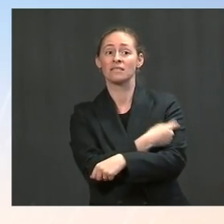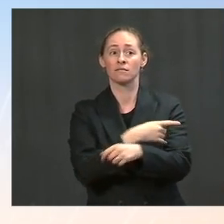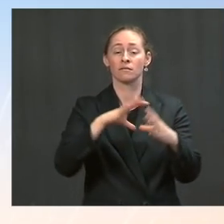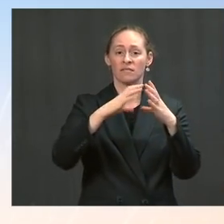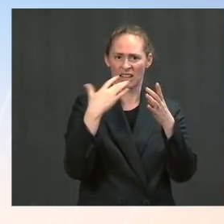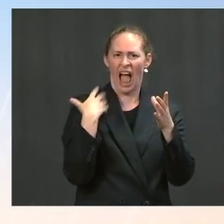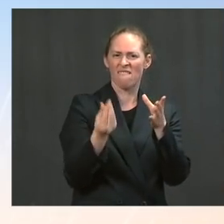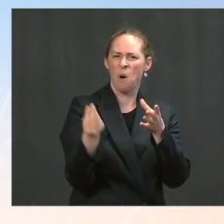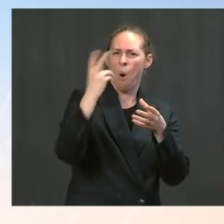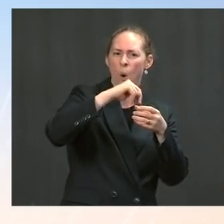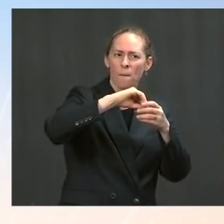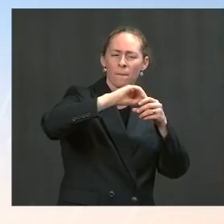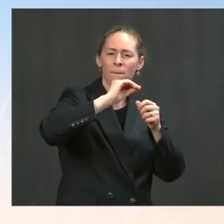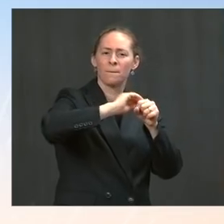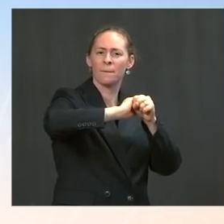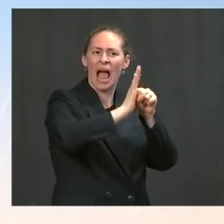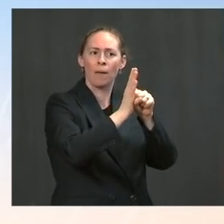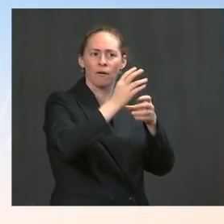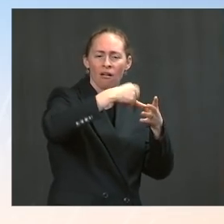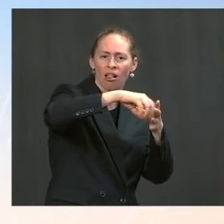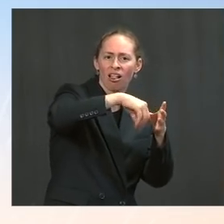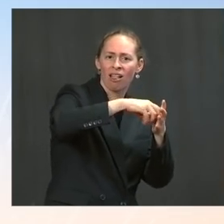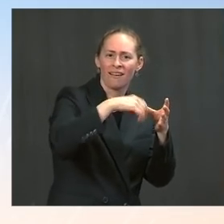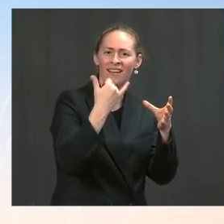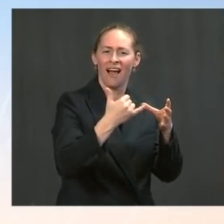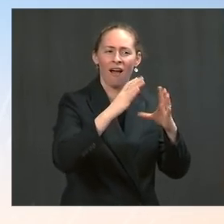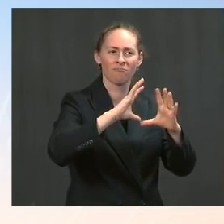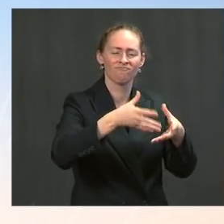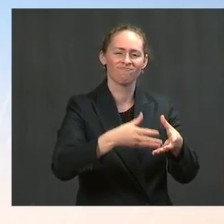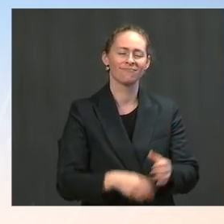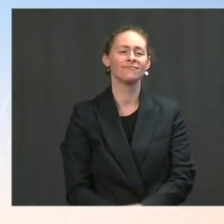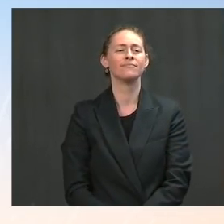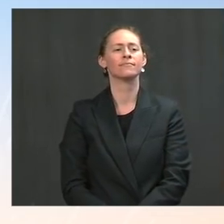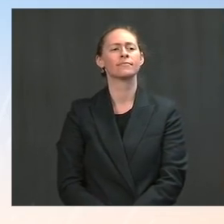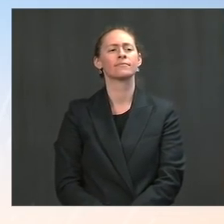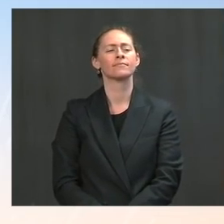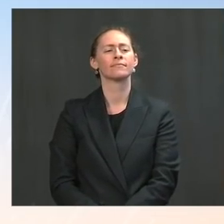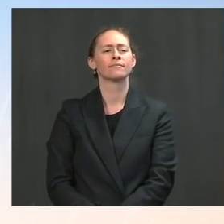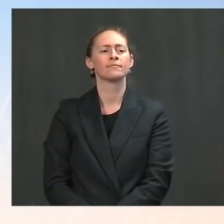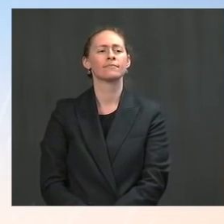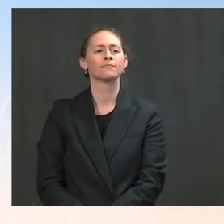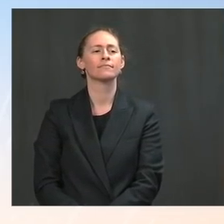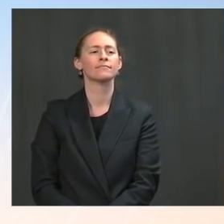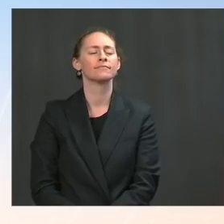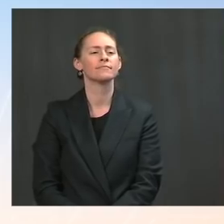The Press: Is there anything that the White House is doing differently? We saw the President, proudly, in Philadelphia, shaking hands with a lot of folks